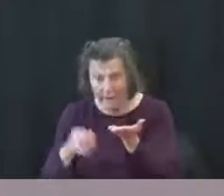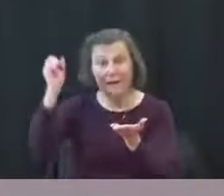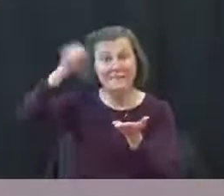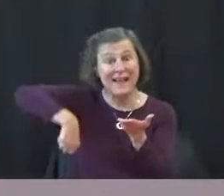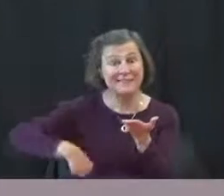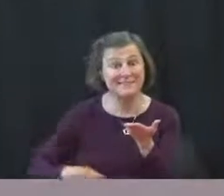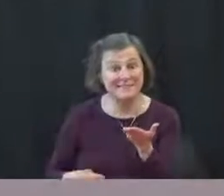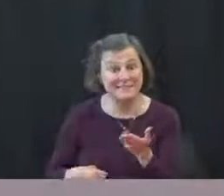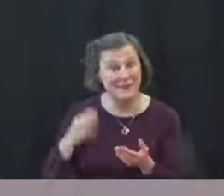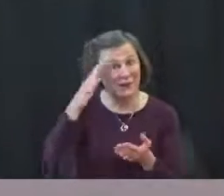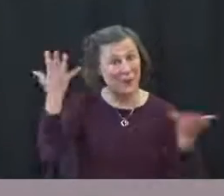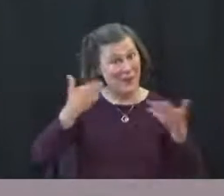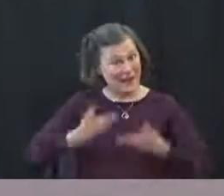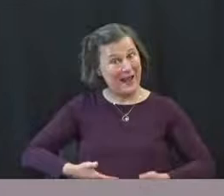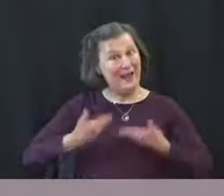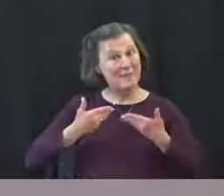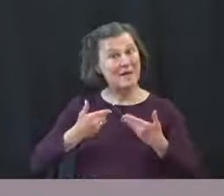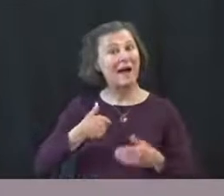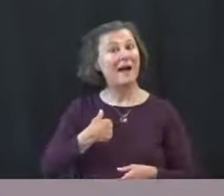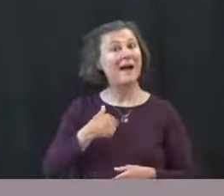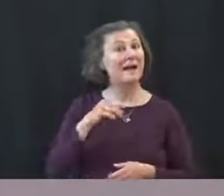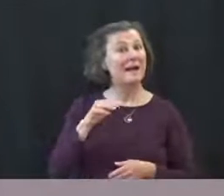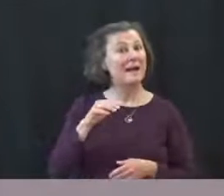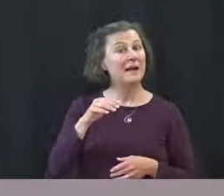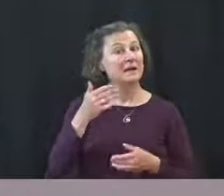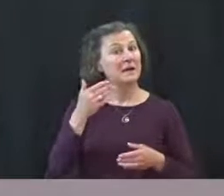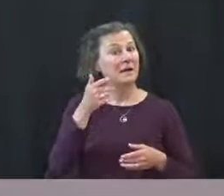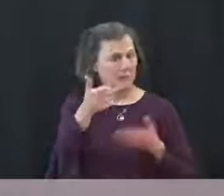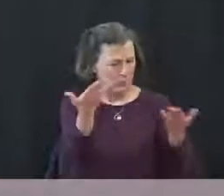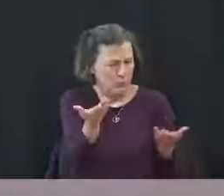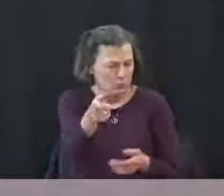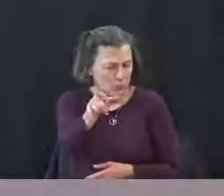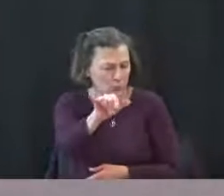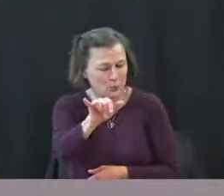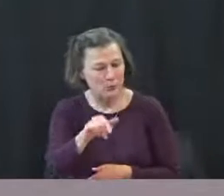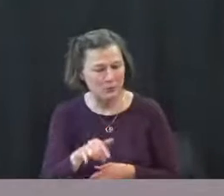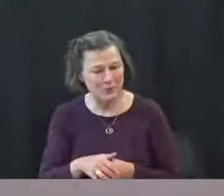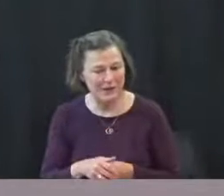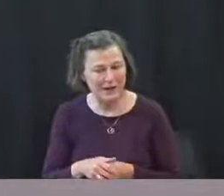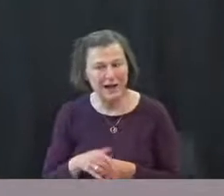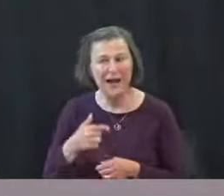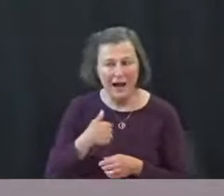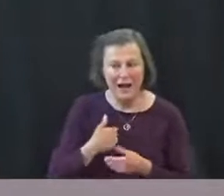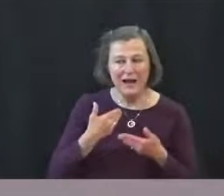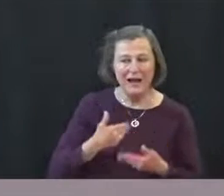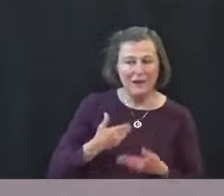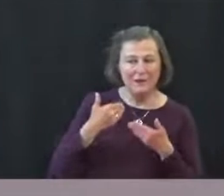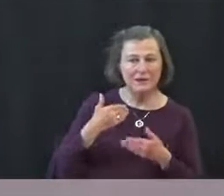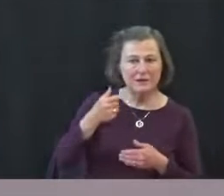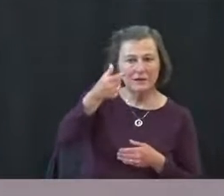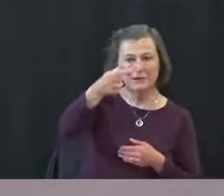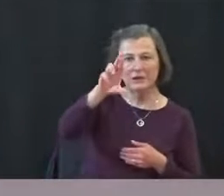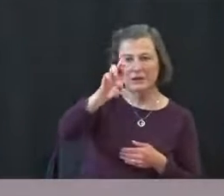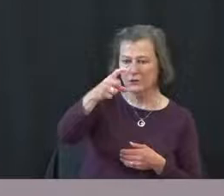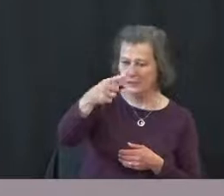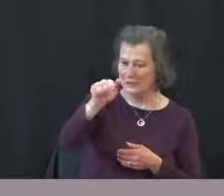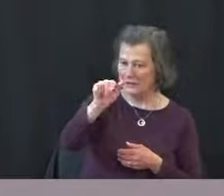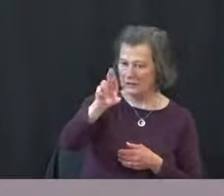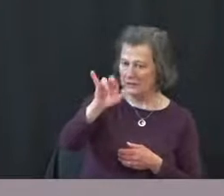And you know what I am I am a and you might be too uh I am a gregarious introvert.